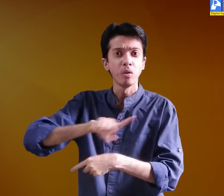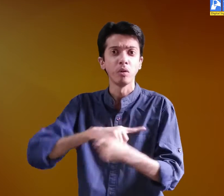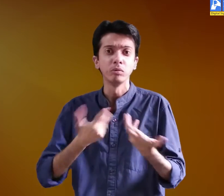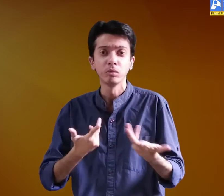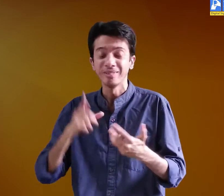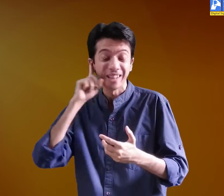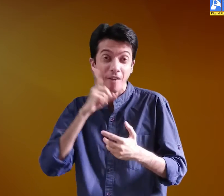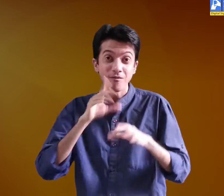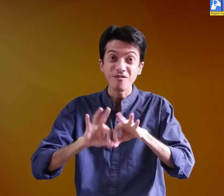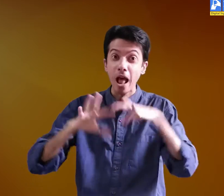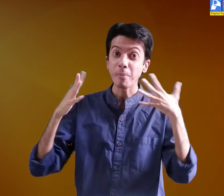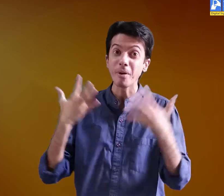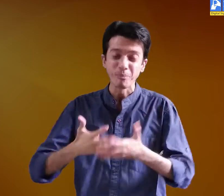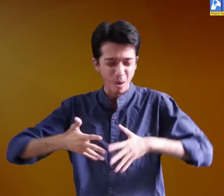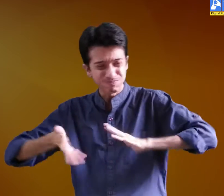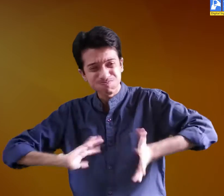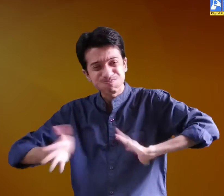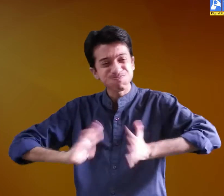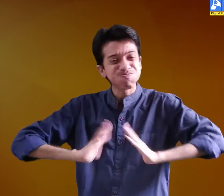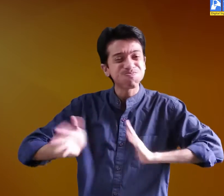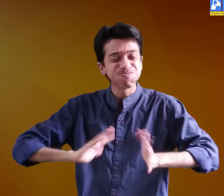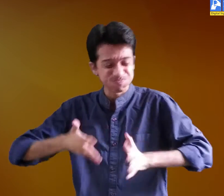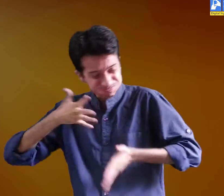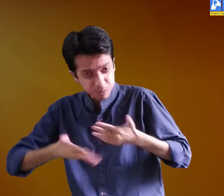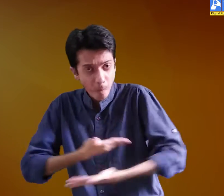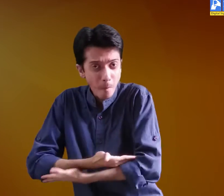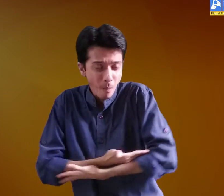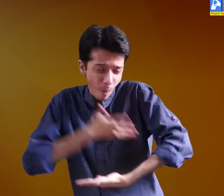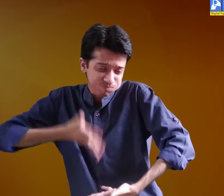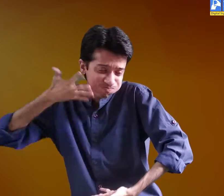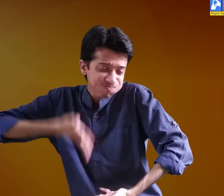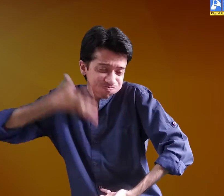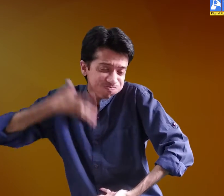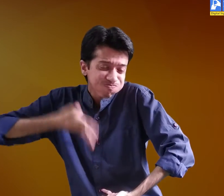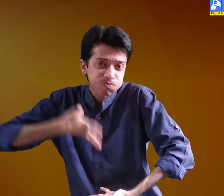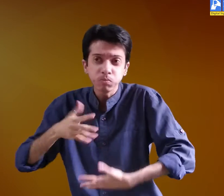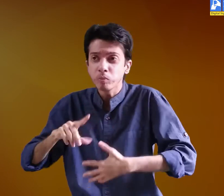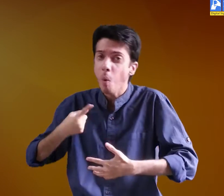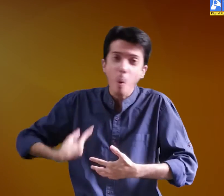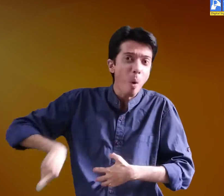deaf children deaf children born to deaf parents are typically exposed to sign language at birth